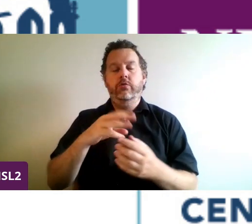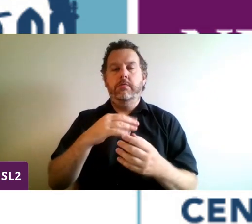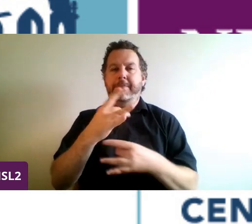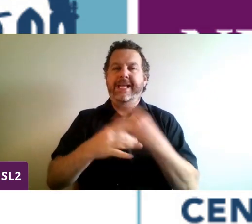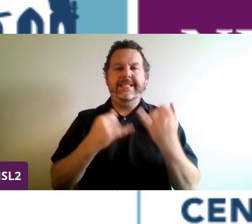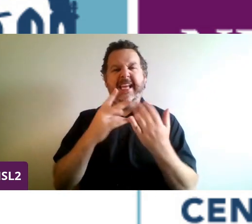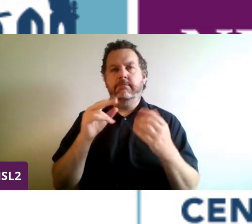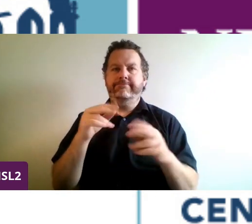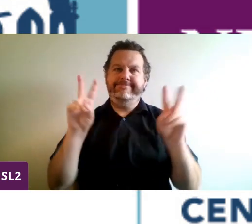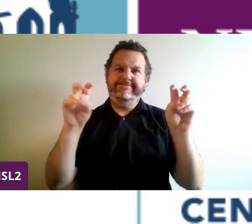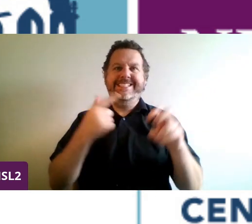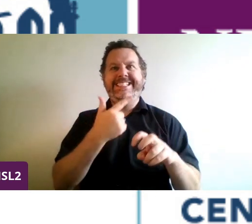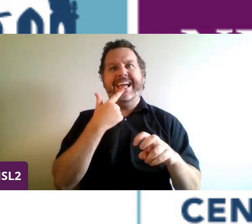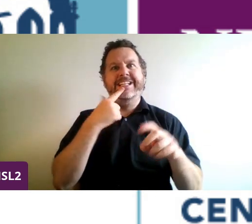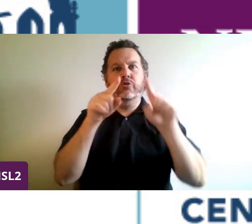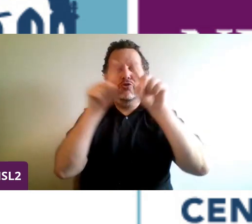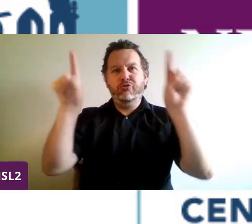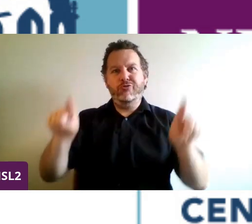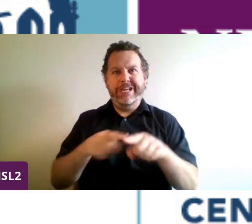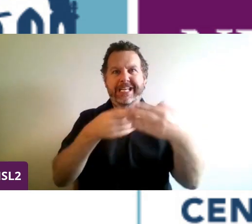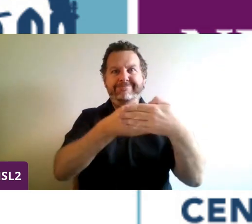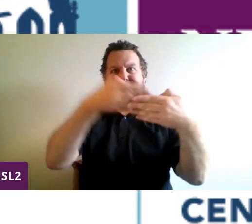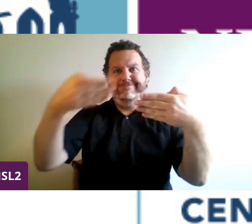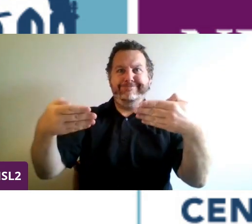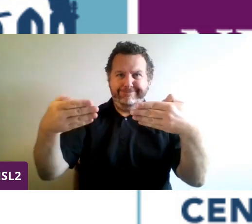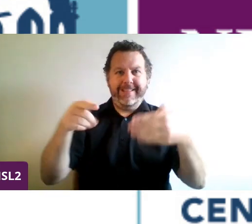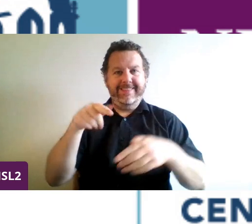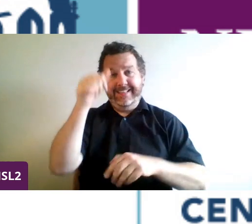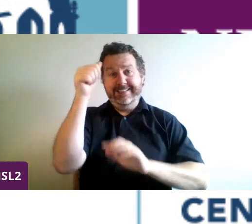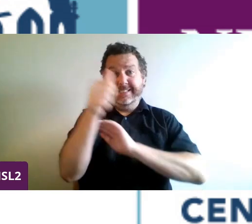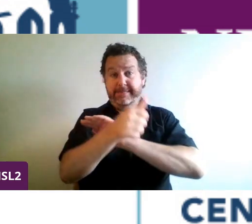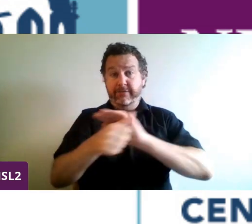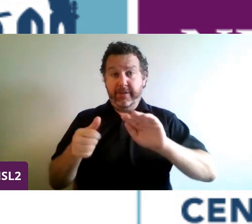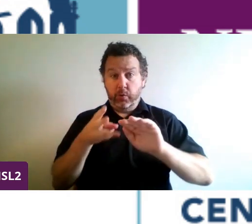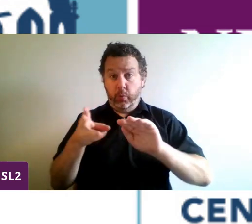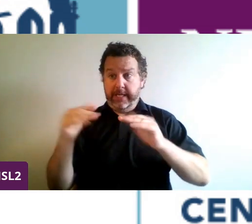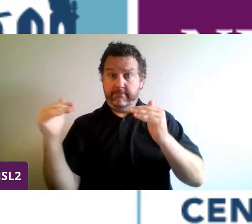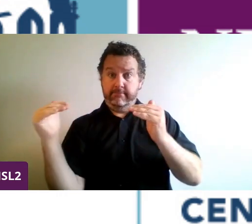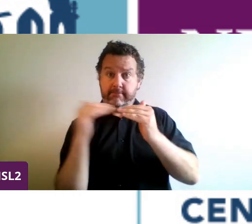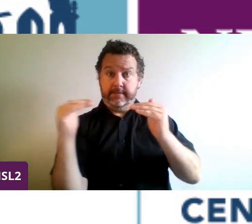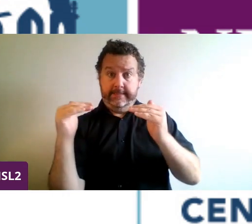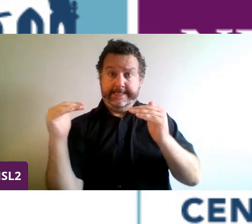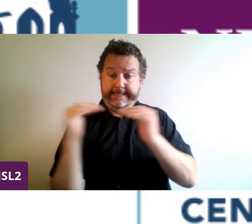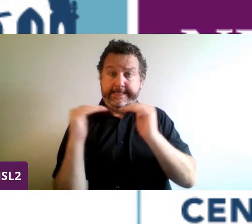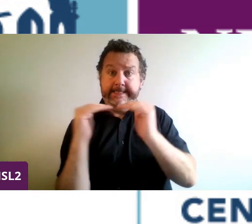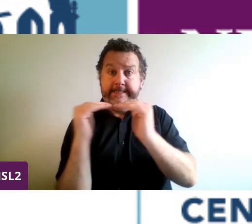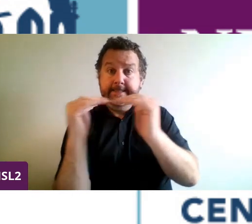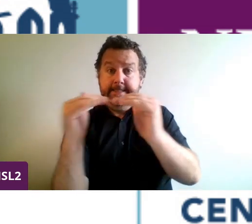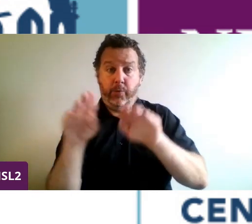It will automatically sync up to media you were watching , assuming that media has been made available